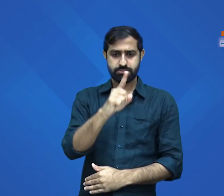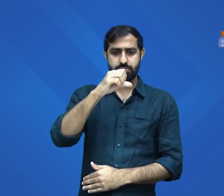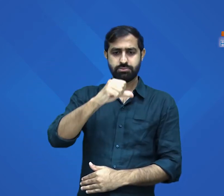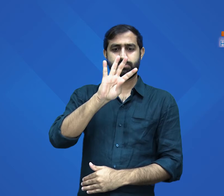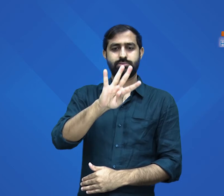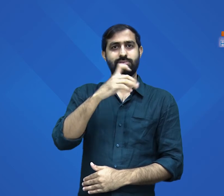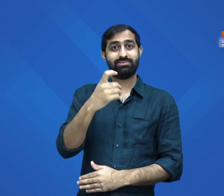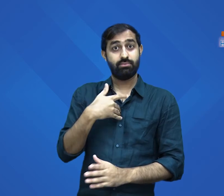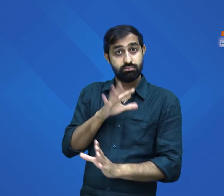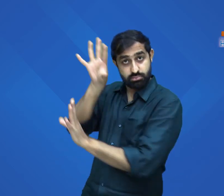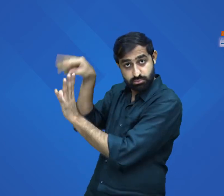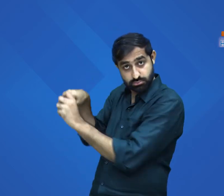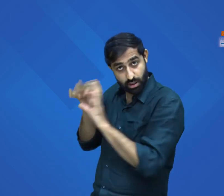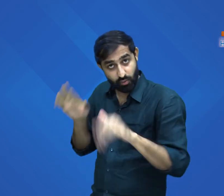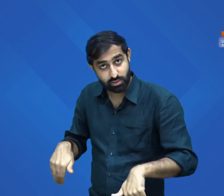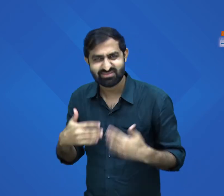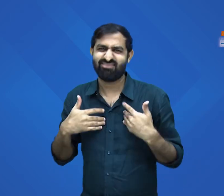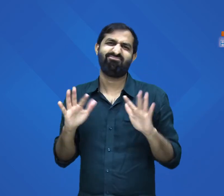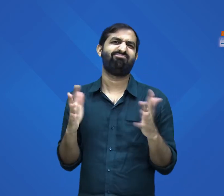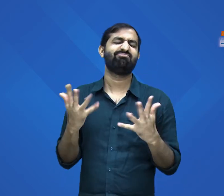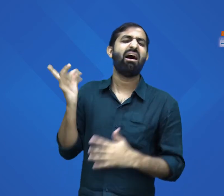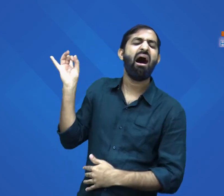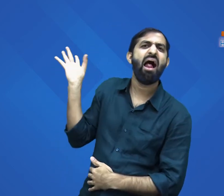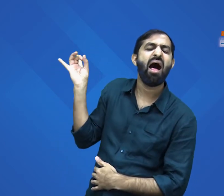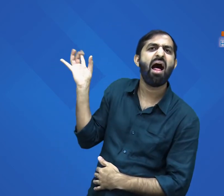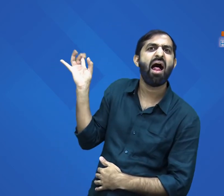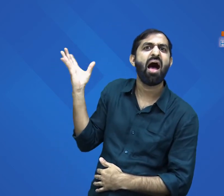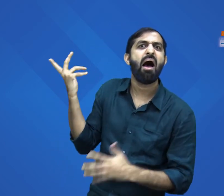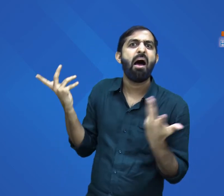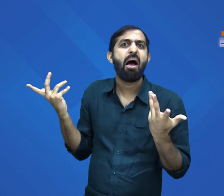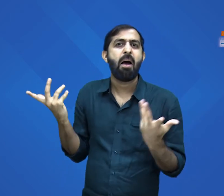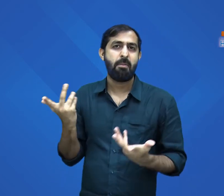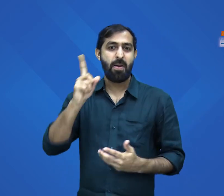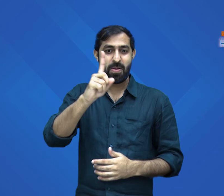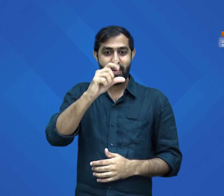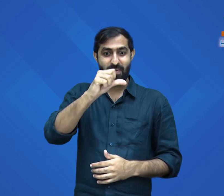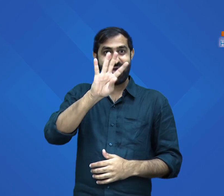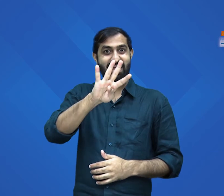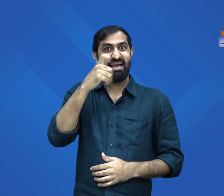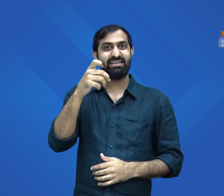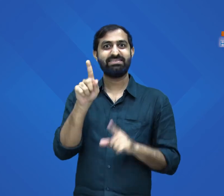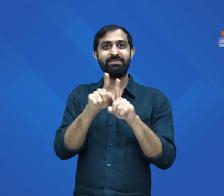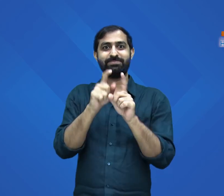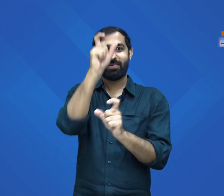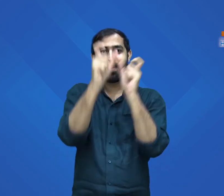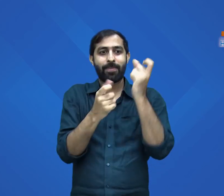We were not present in the year 1947. But we are always curious what exactly happened during that time.